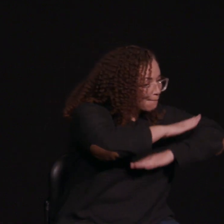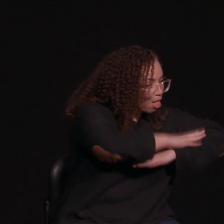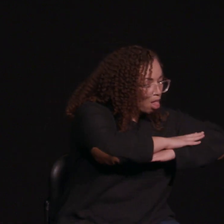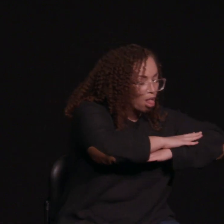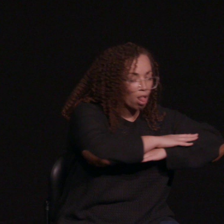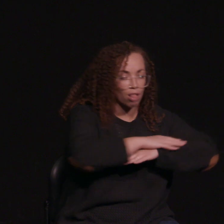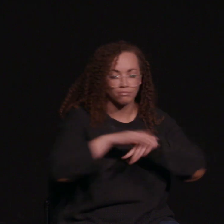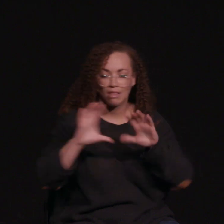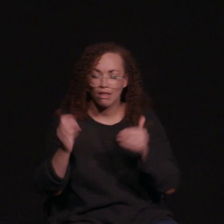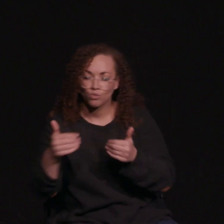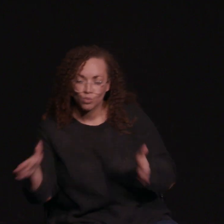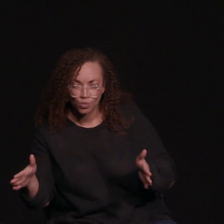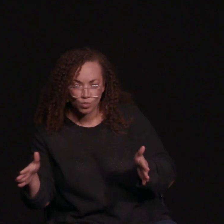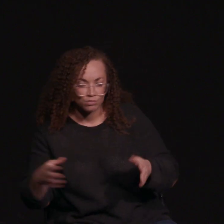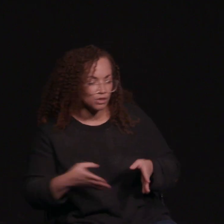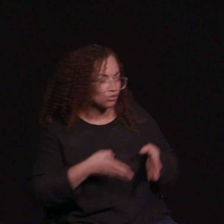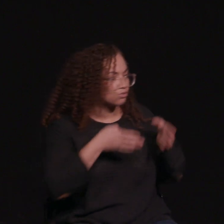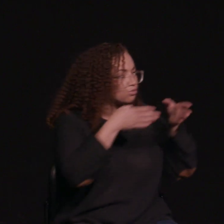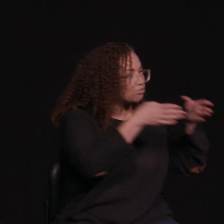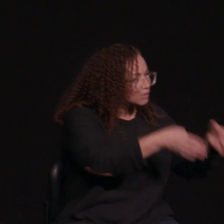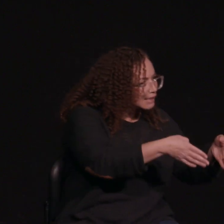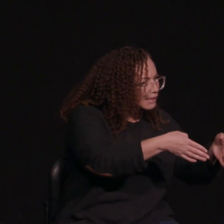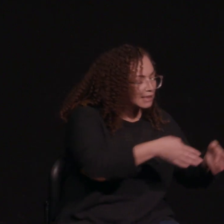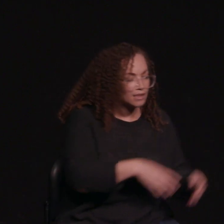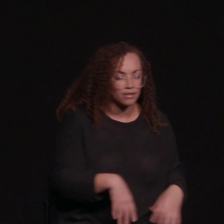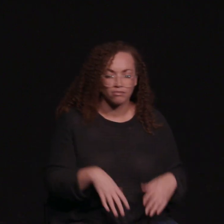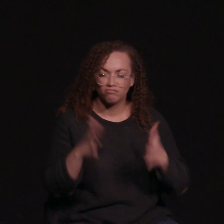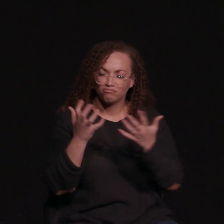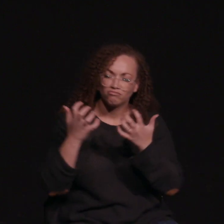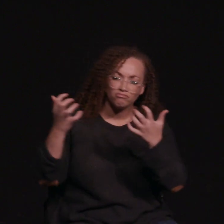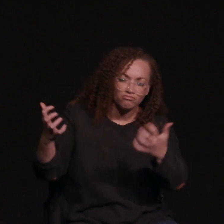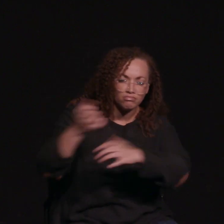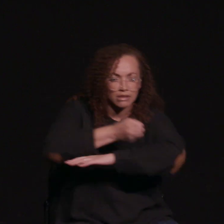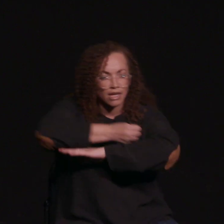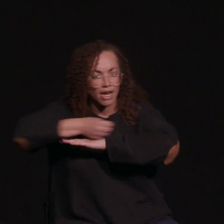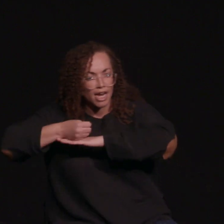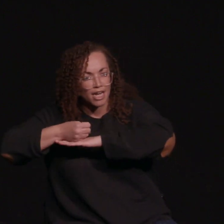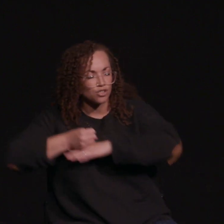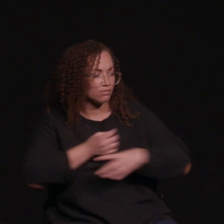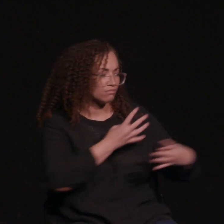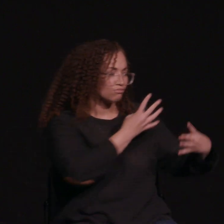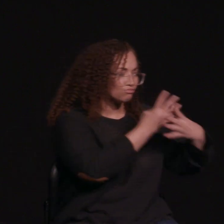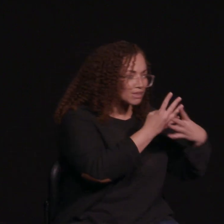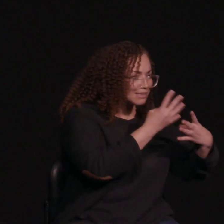from the street corner to the concert stage, from the prison cell to the lecture podium,